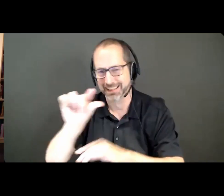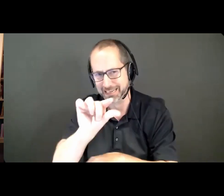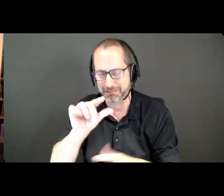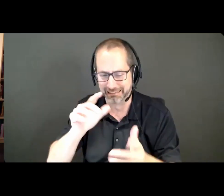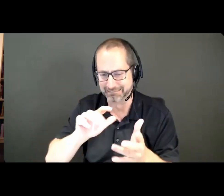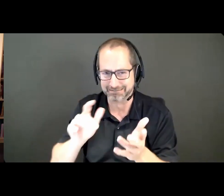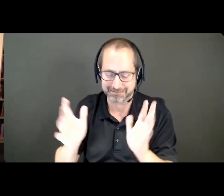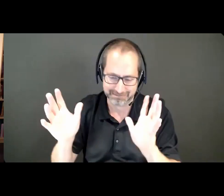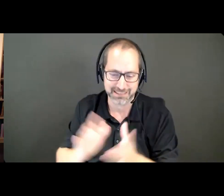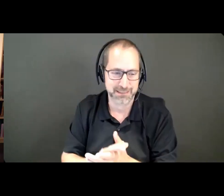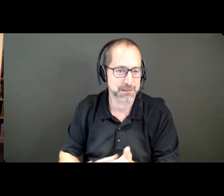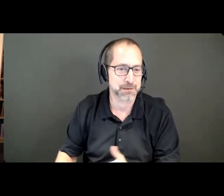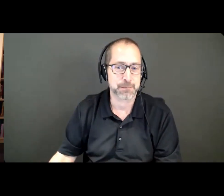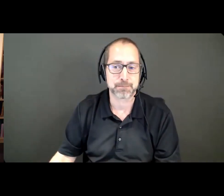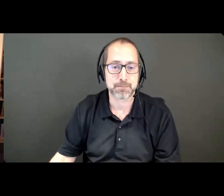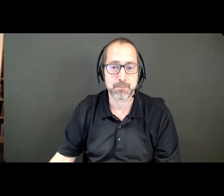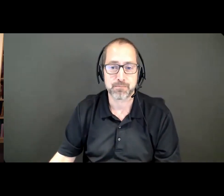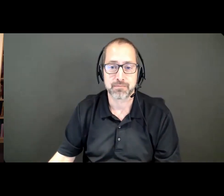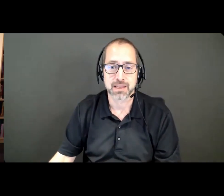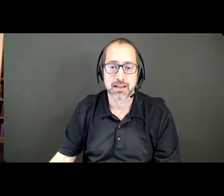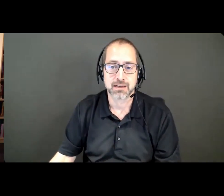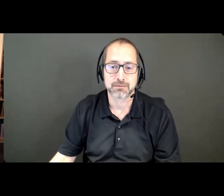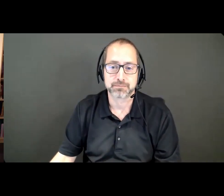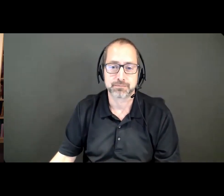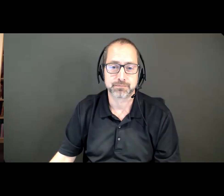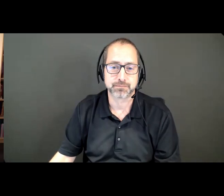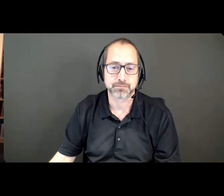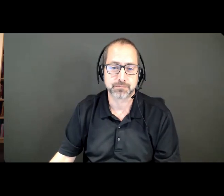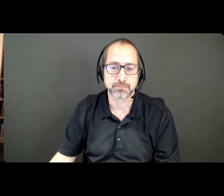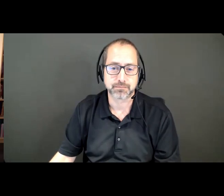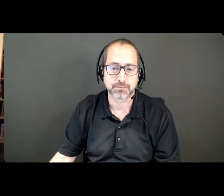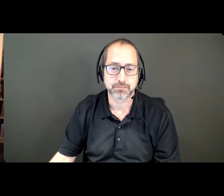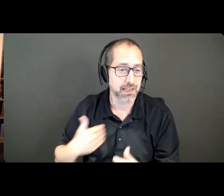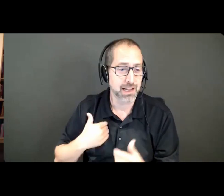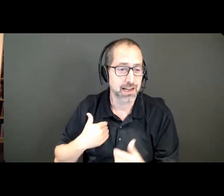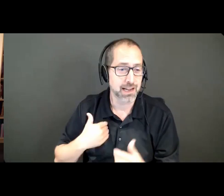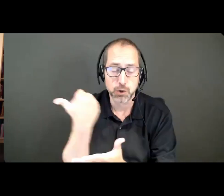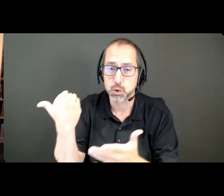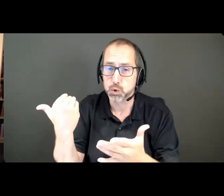I have a new question for you all after providing us with your incredibly impressive credentials.